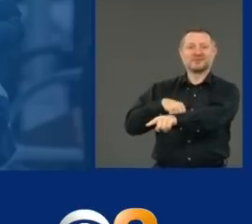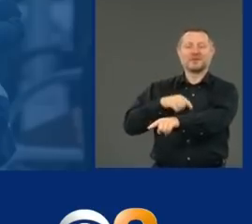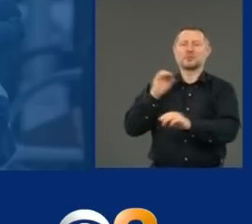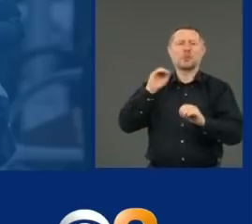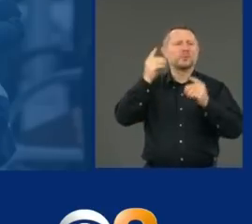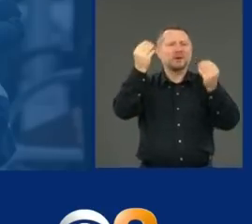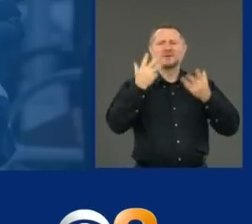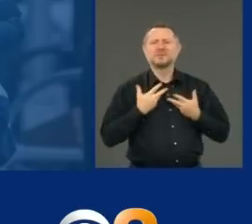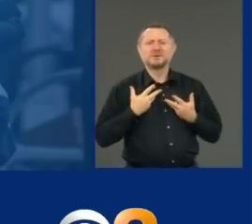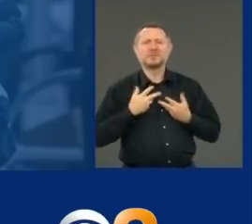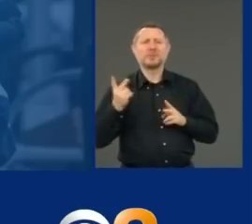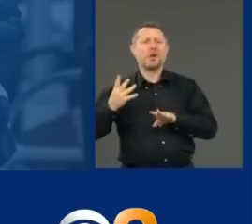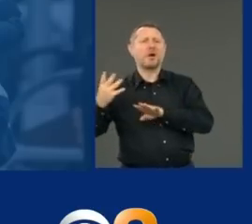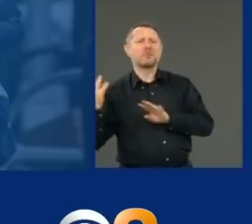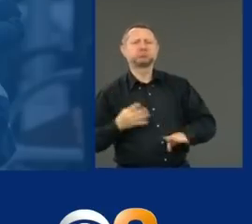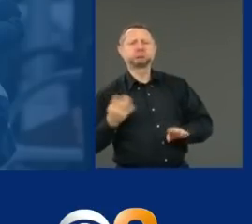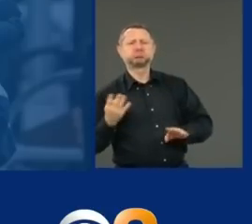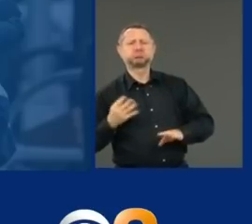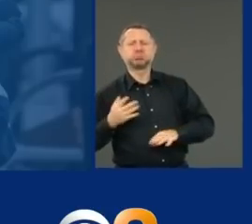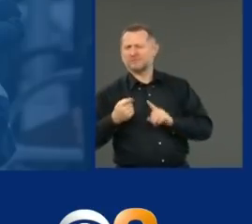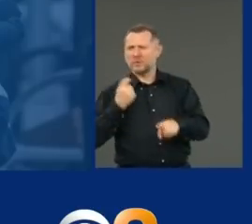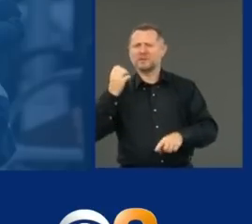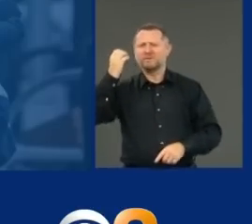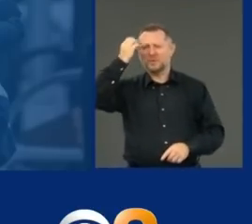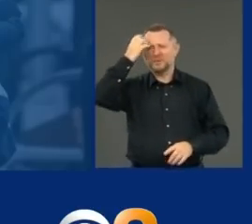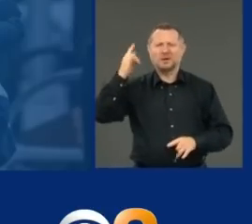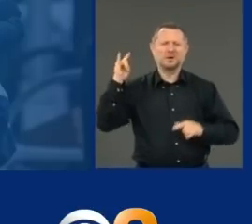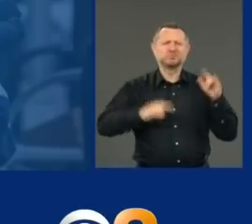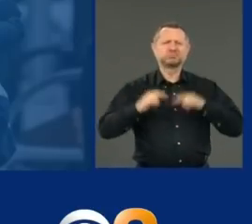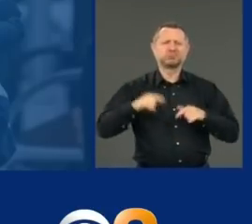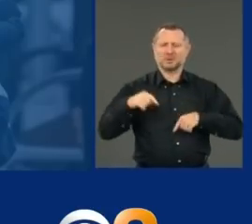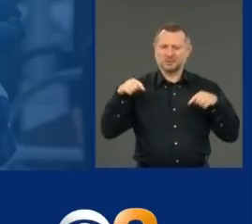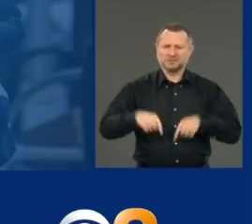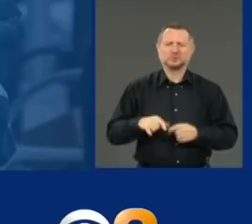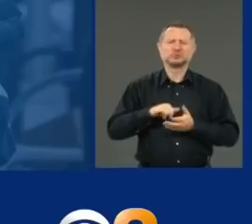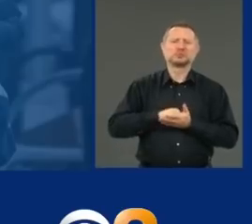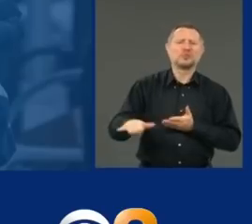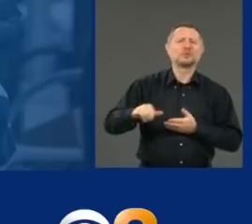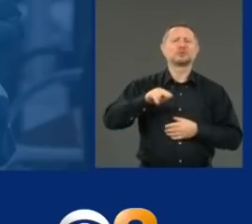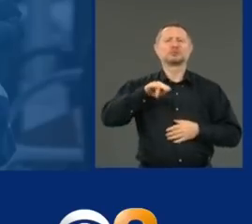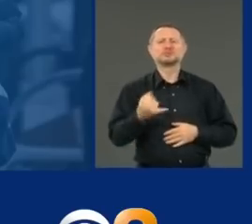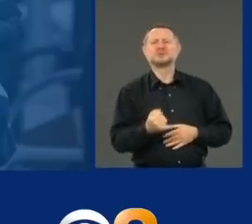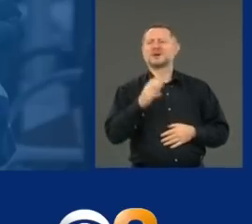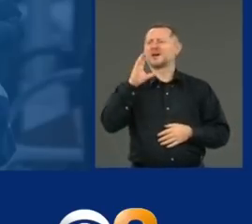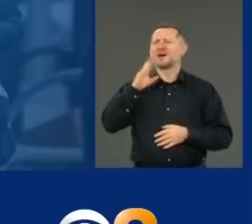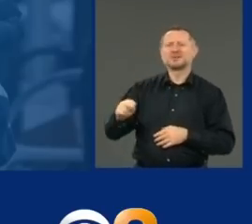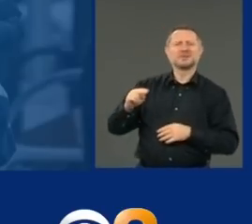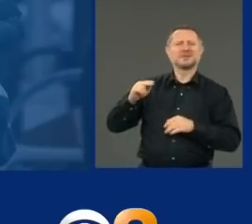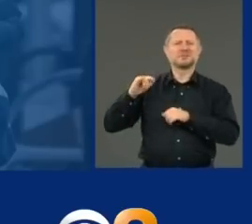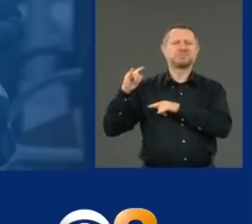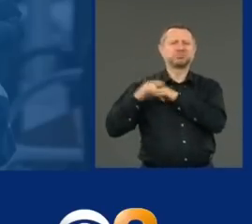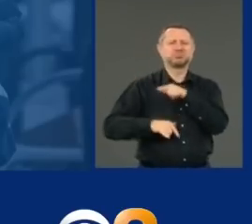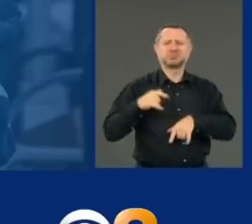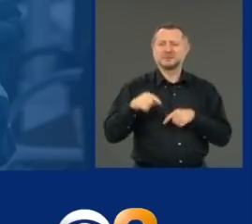THE VIRUS WAS COMING FROM CHINA AND THOSE WERE NOT THE FACTS. THE VIRUS HAD LEFT CHINA AND IT WENT TO EUROPE AND NOBODY TOLD